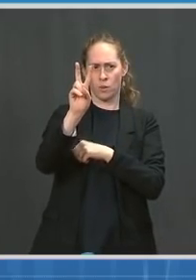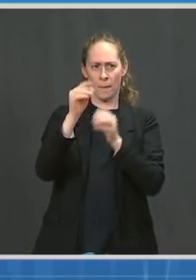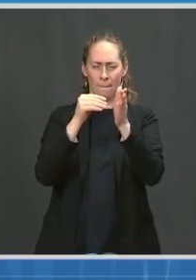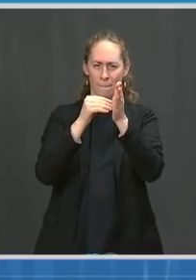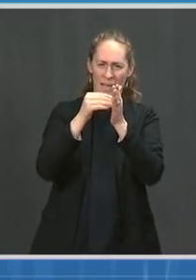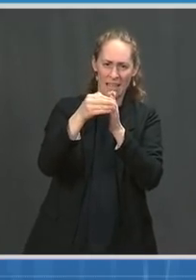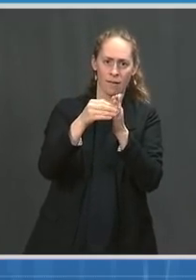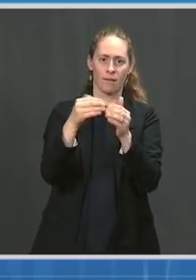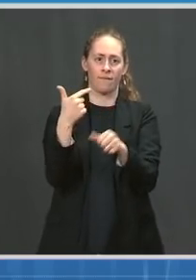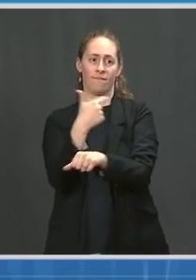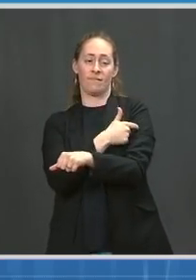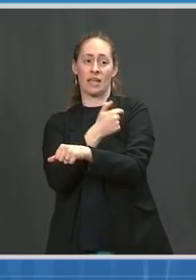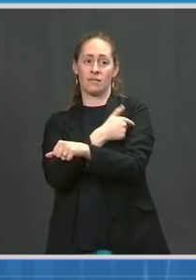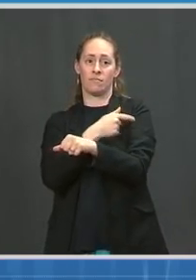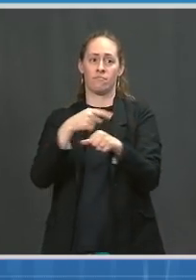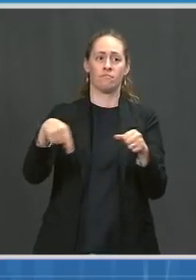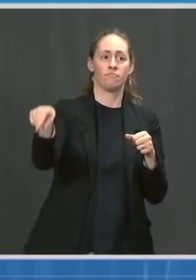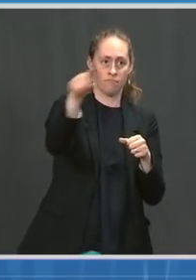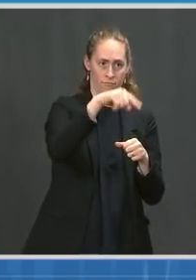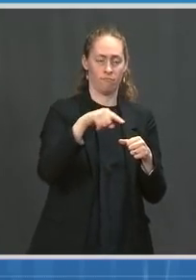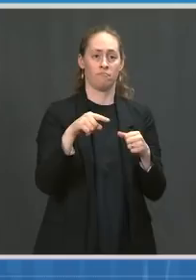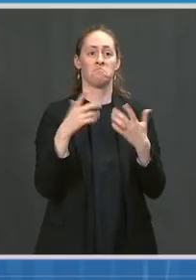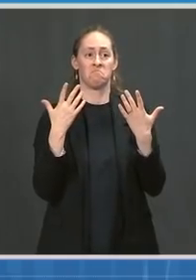and have yet observed only six of these cases.